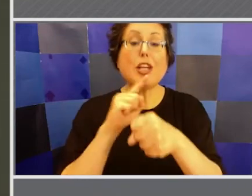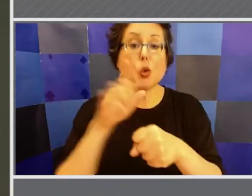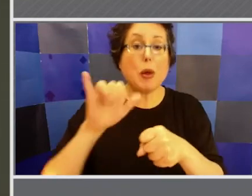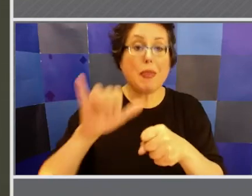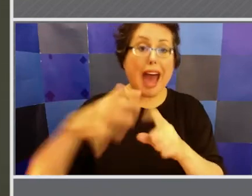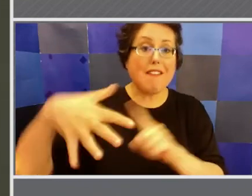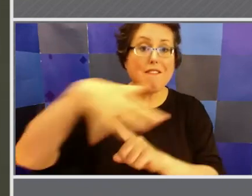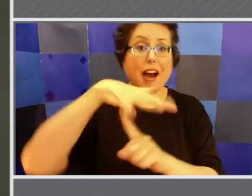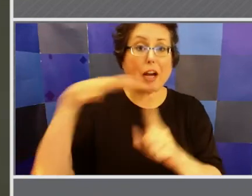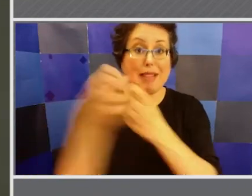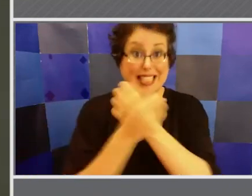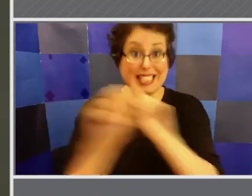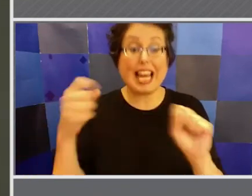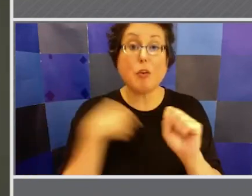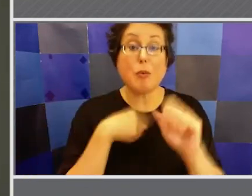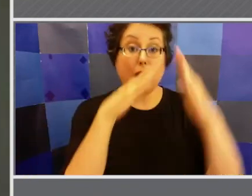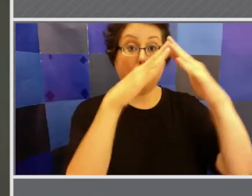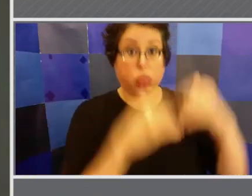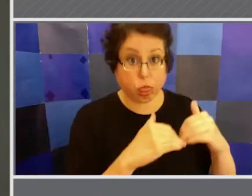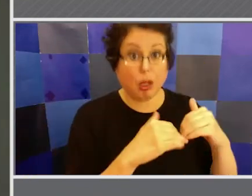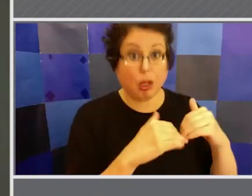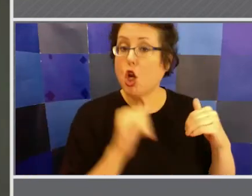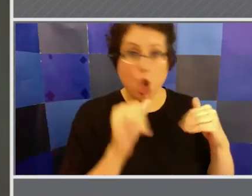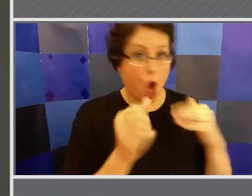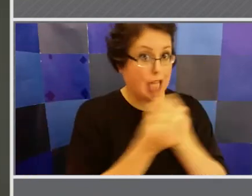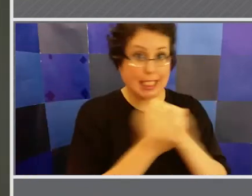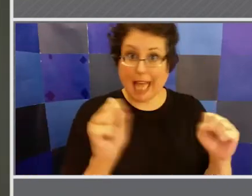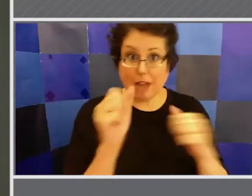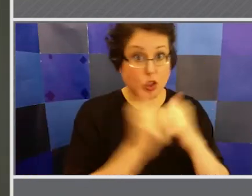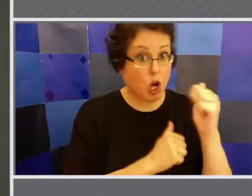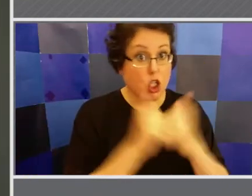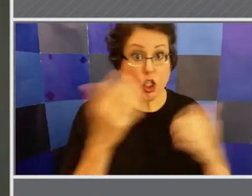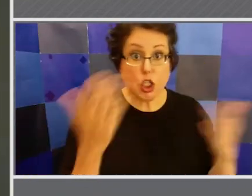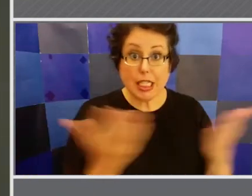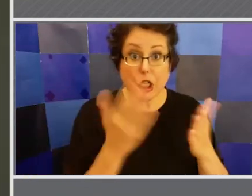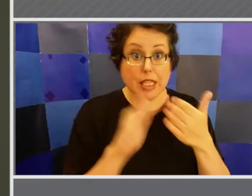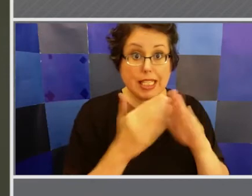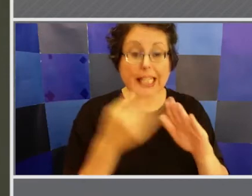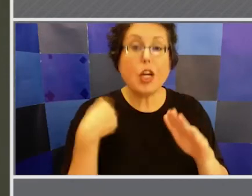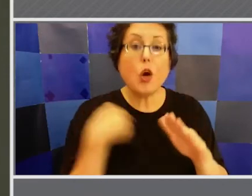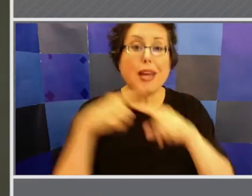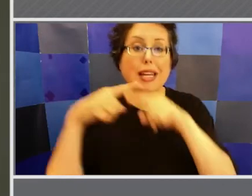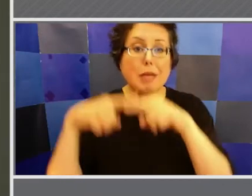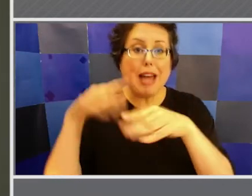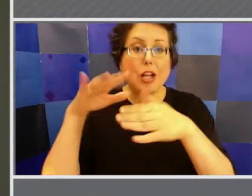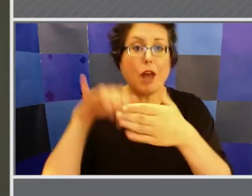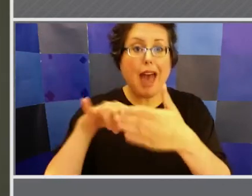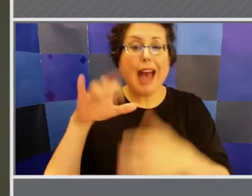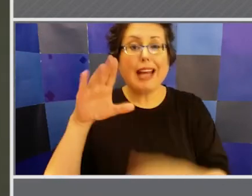demolishing unsafe structures in the city, and we rely on the capital budget to carry out that work.